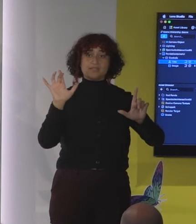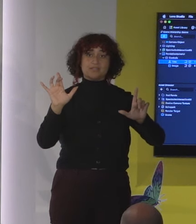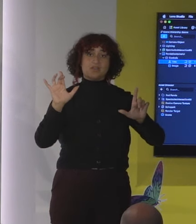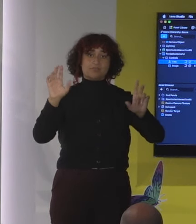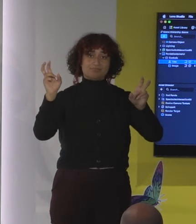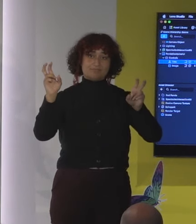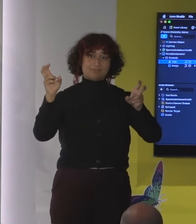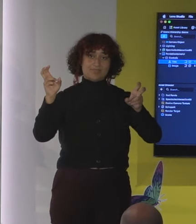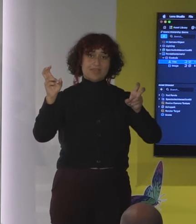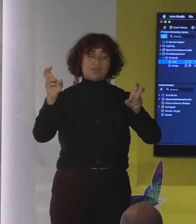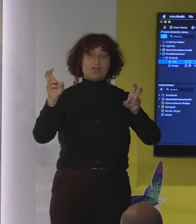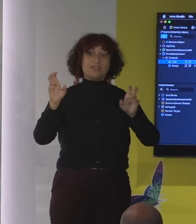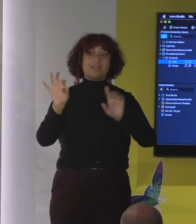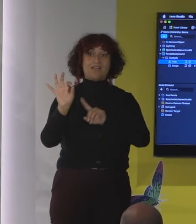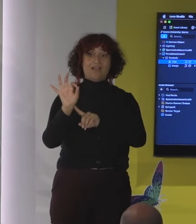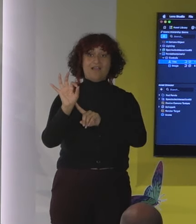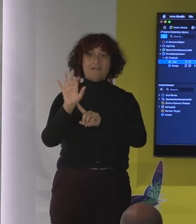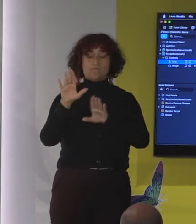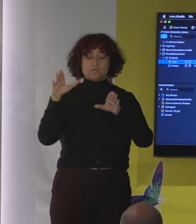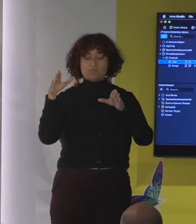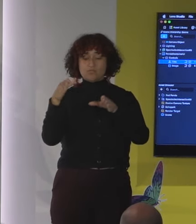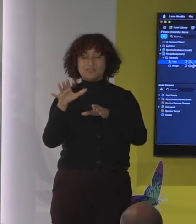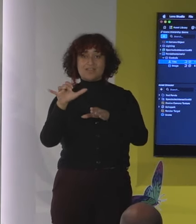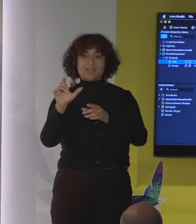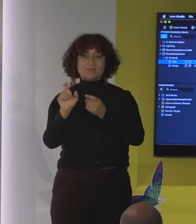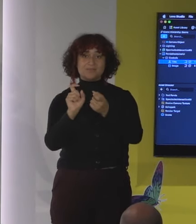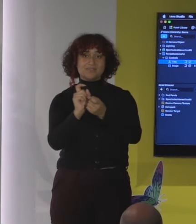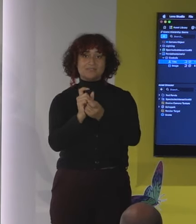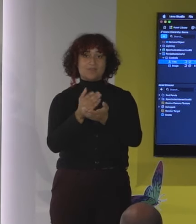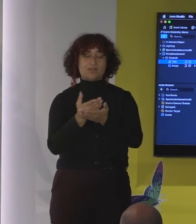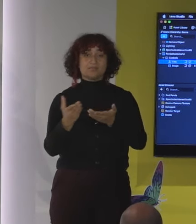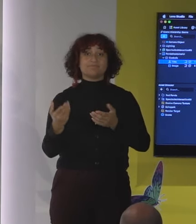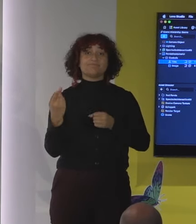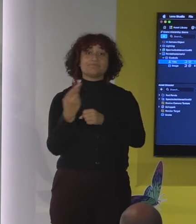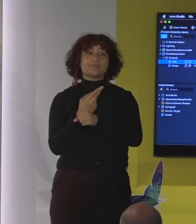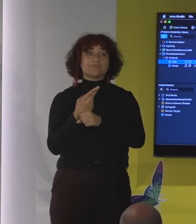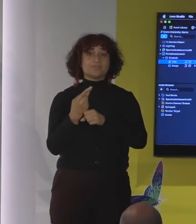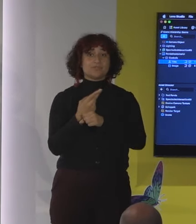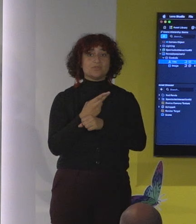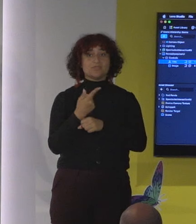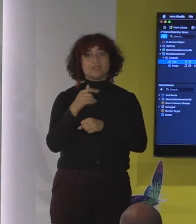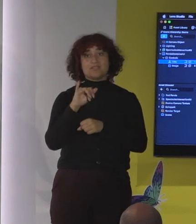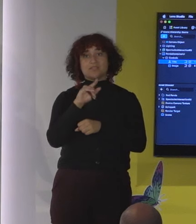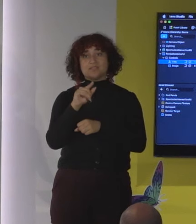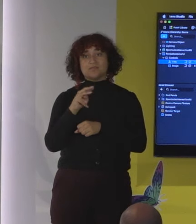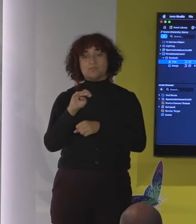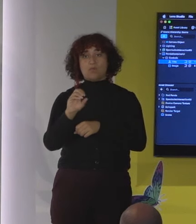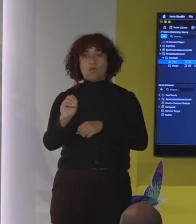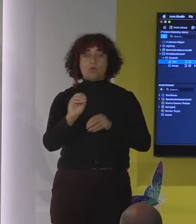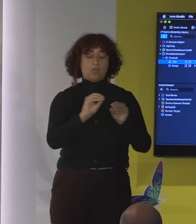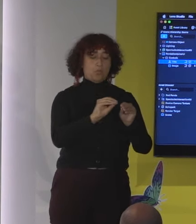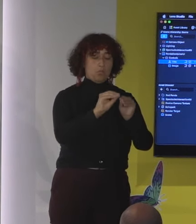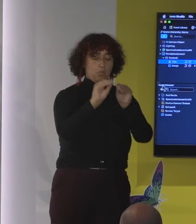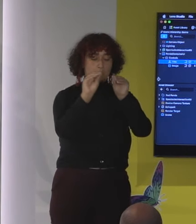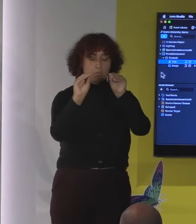and press F in order to focus in on that object. And let's just use this gizmo here and move this down.